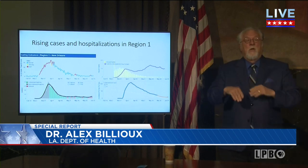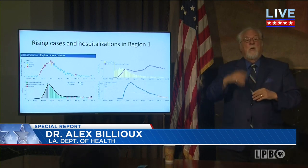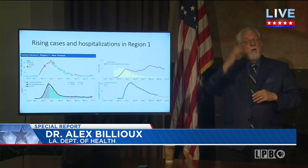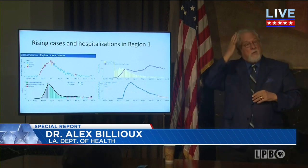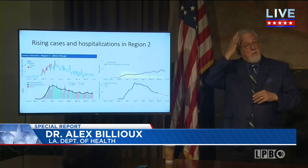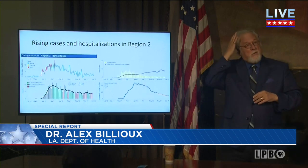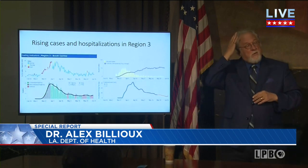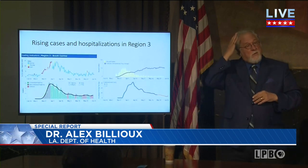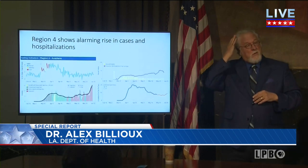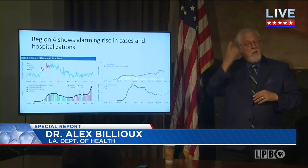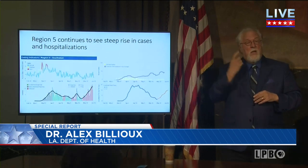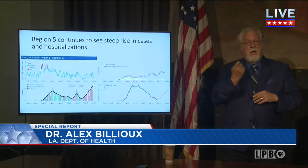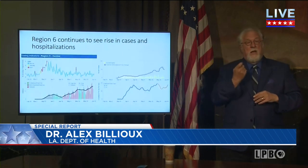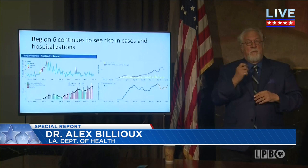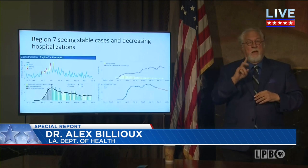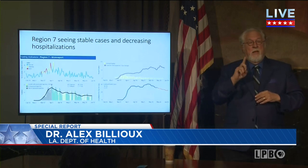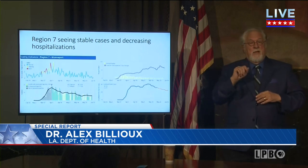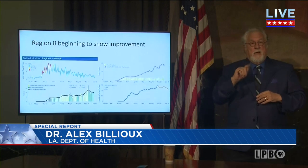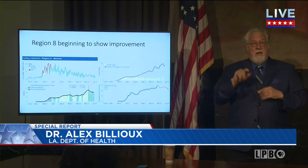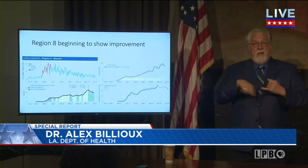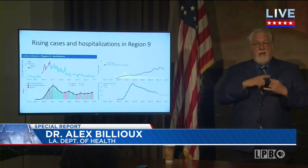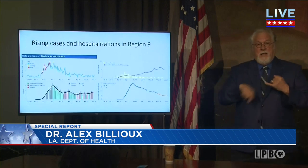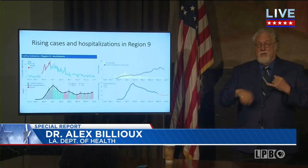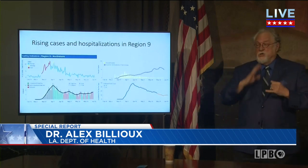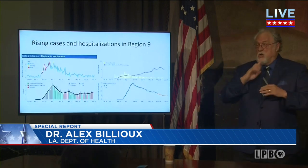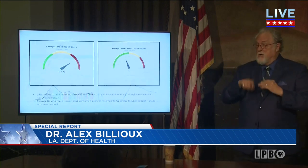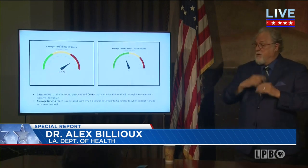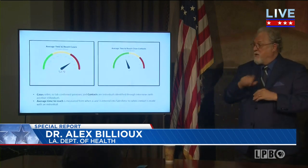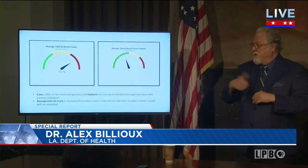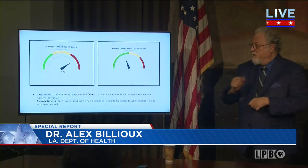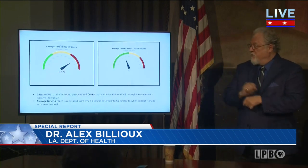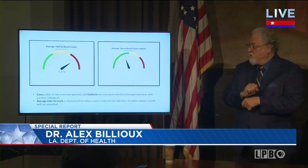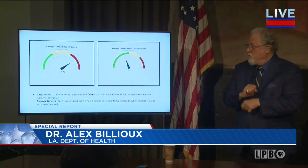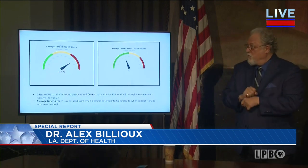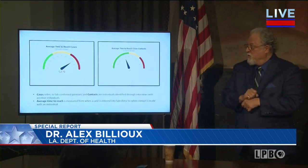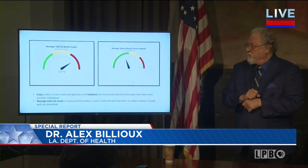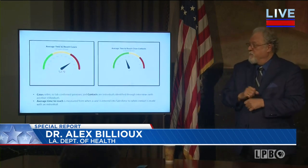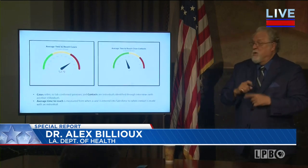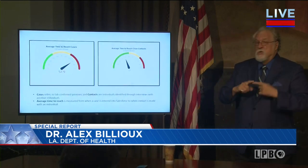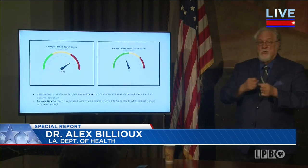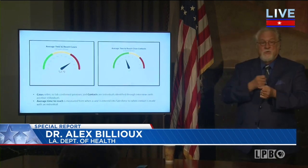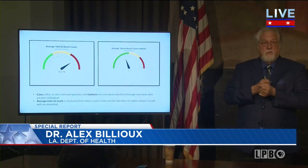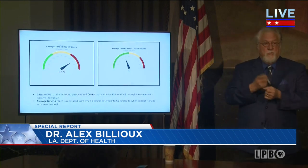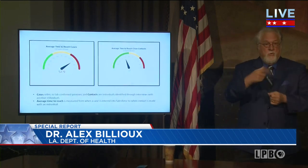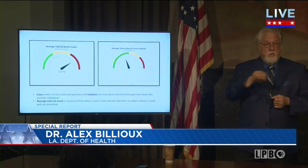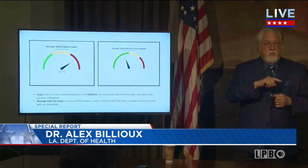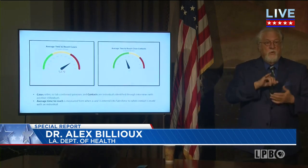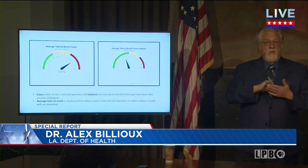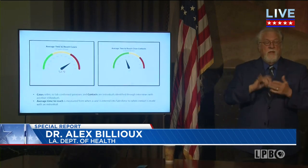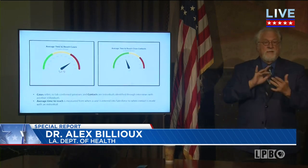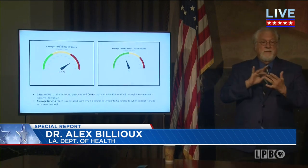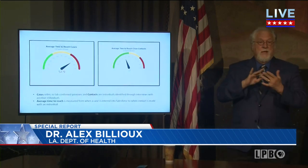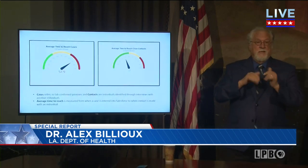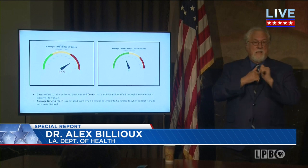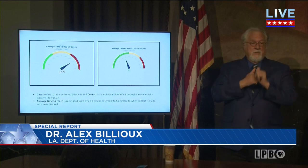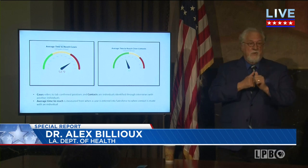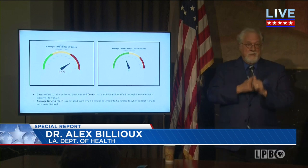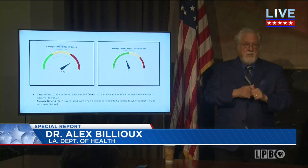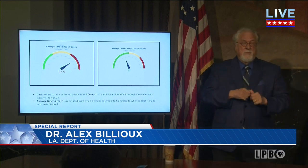SURE THAT WE DO WHAT WE DID EARLY ON AND REVERSE THOSE D TRENDS BY BEING GOOD NEIGHBORS TO EACH OTHER.